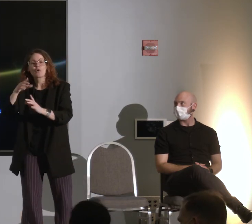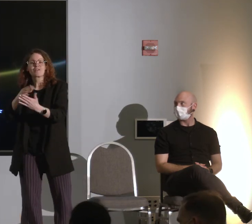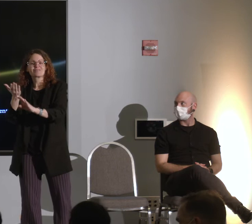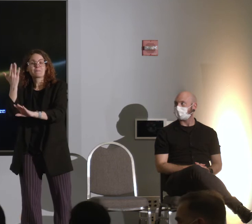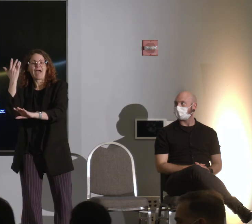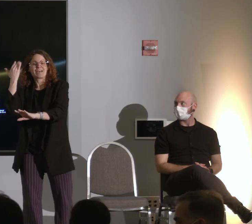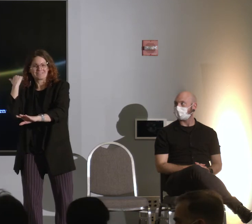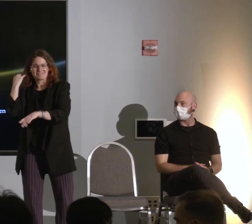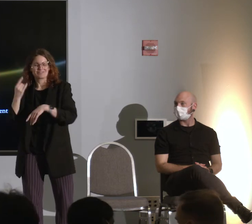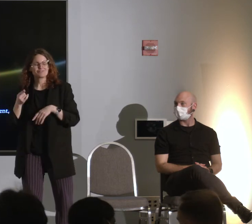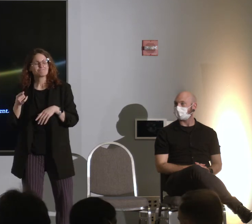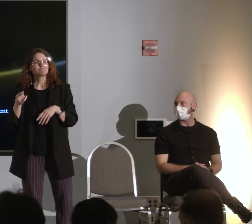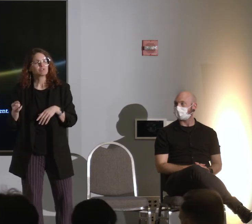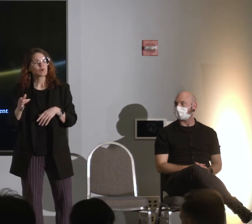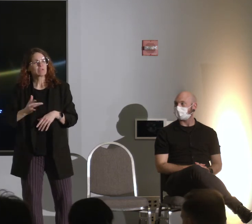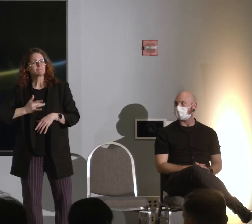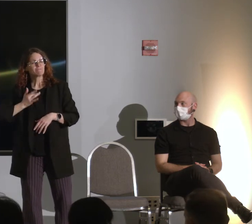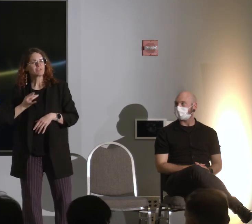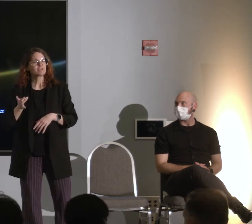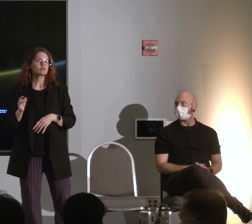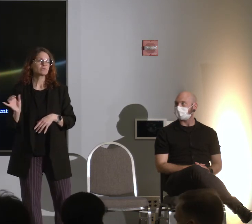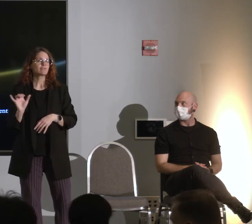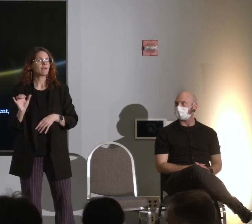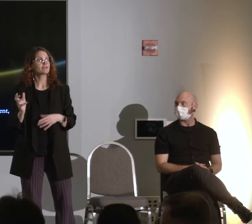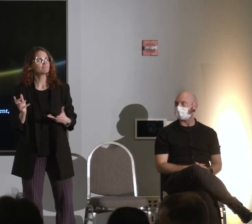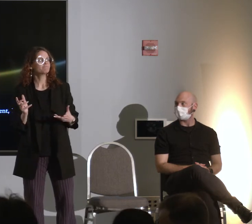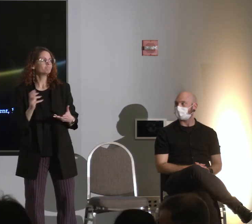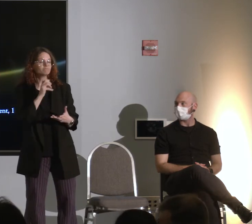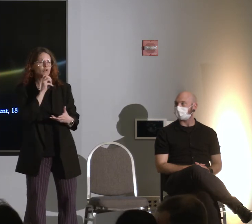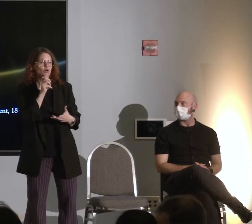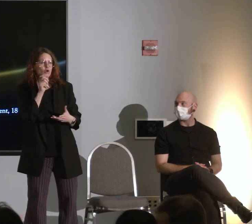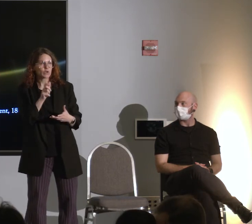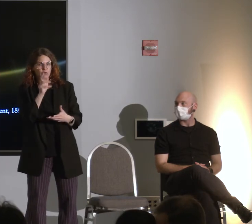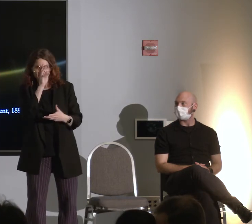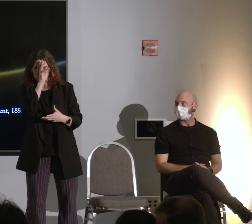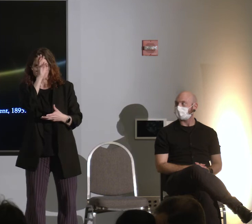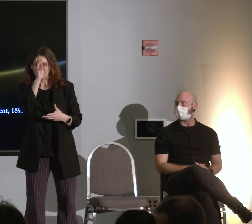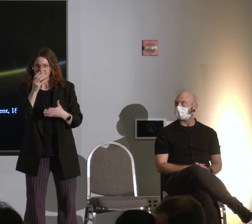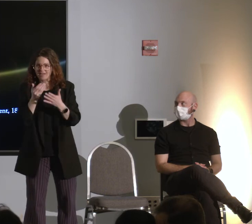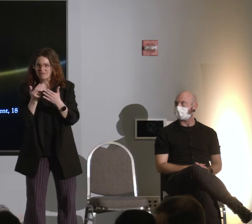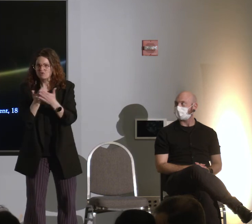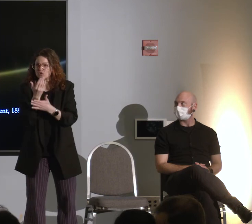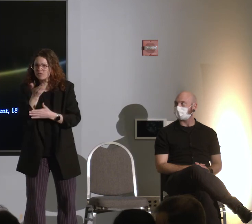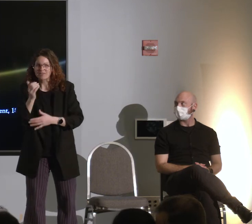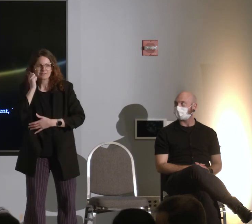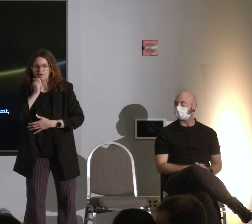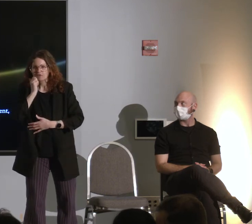So I guess his sense was that we don't have to invent everything new every day. So I think that's certainly a piece of it.